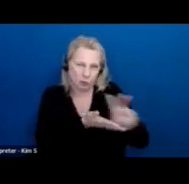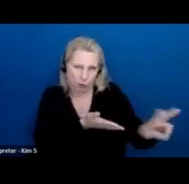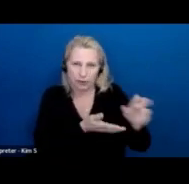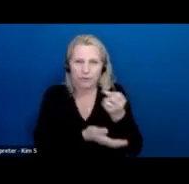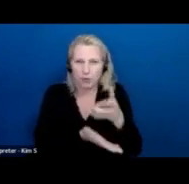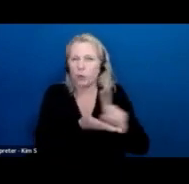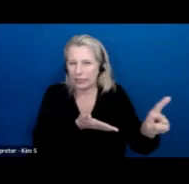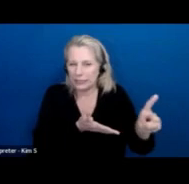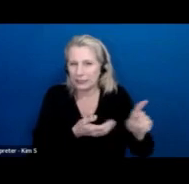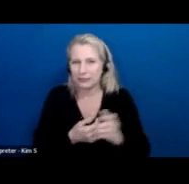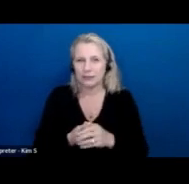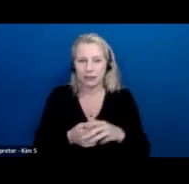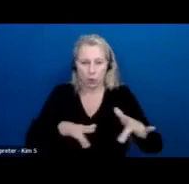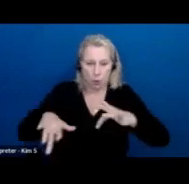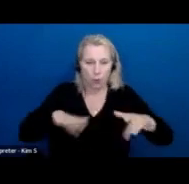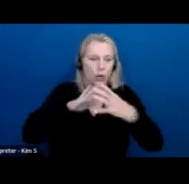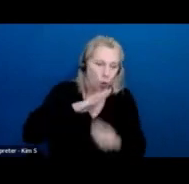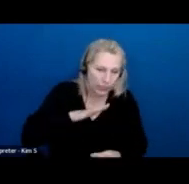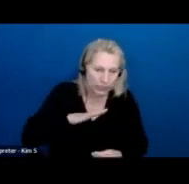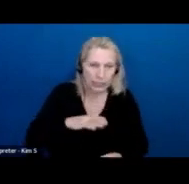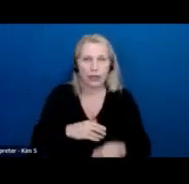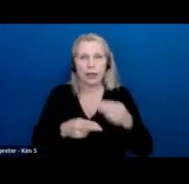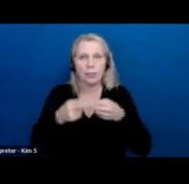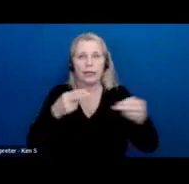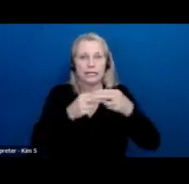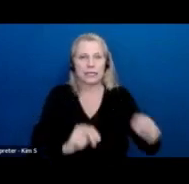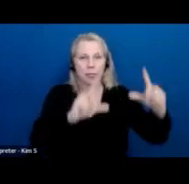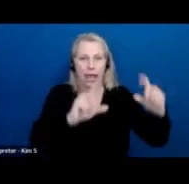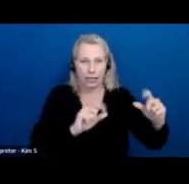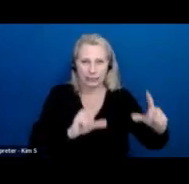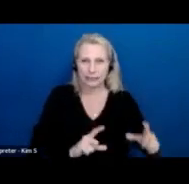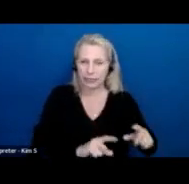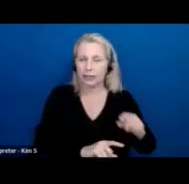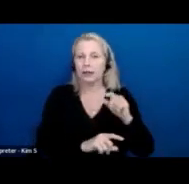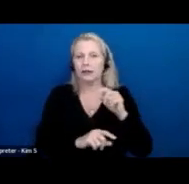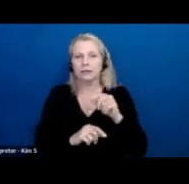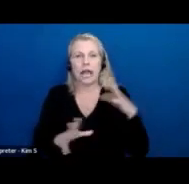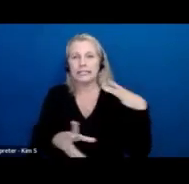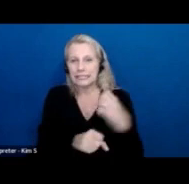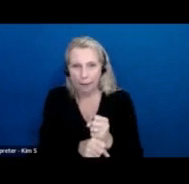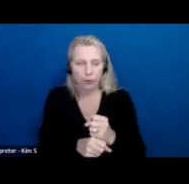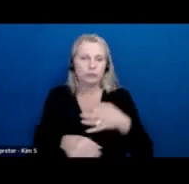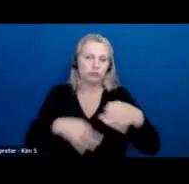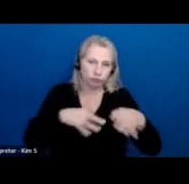this webinar, the slides and a summary of the webinar as well.